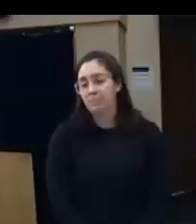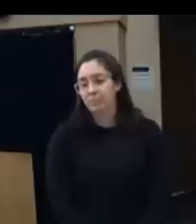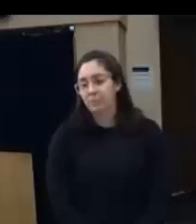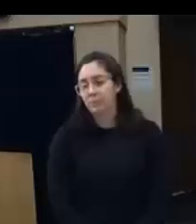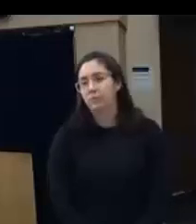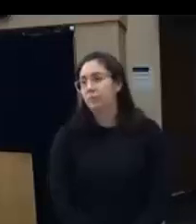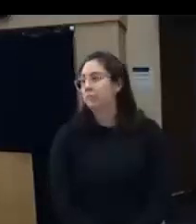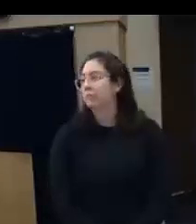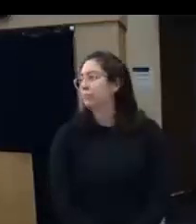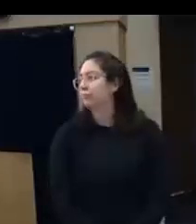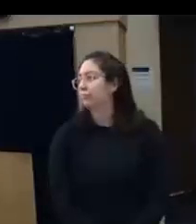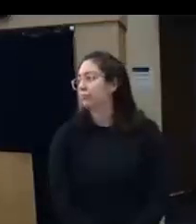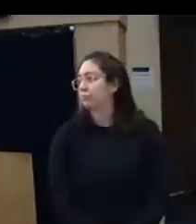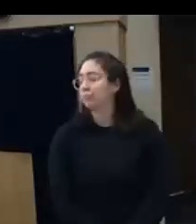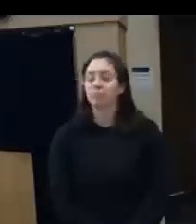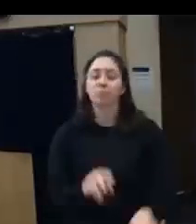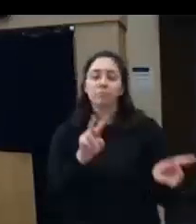just looking to see if there are any other questions here in the